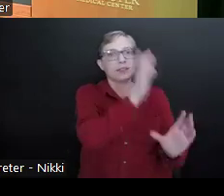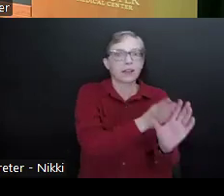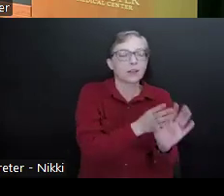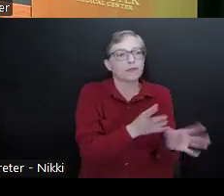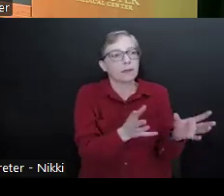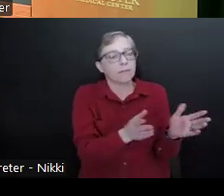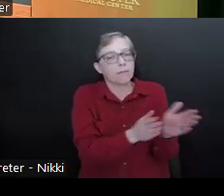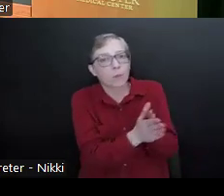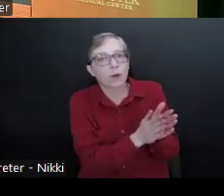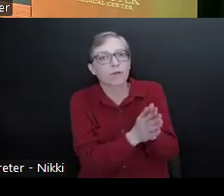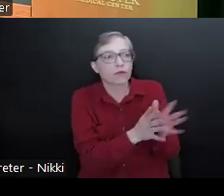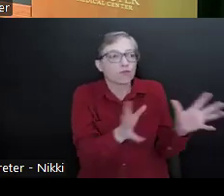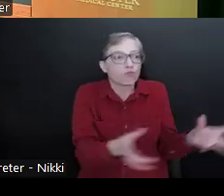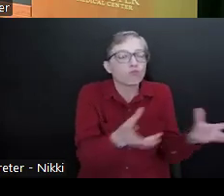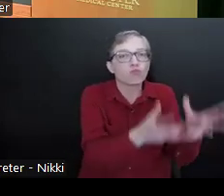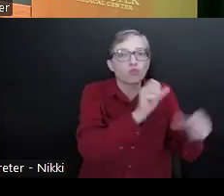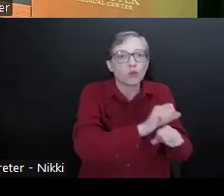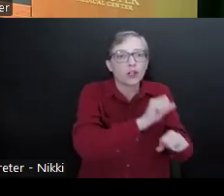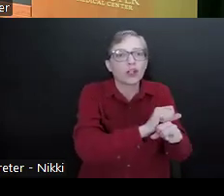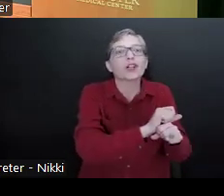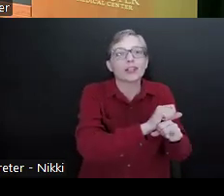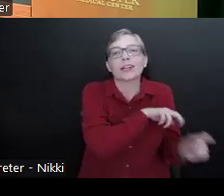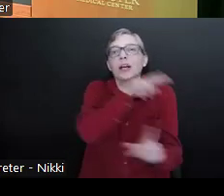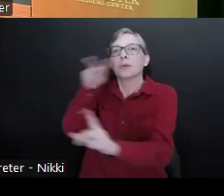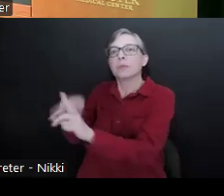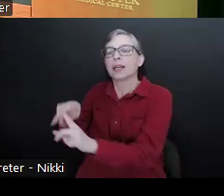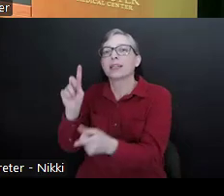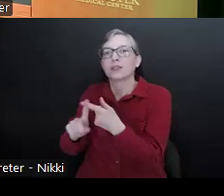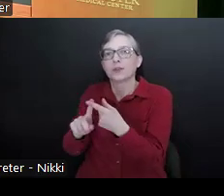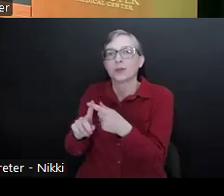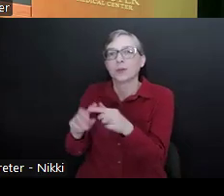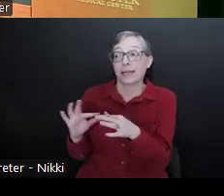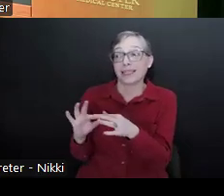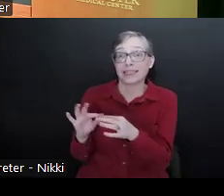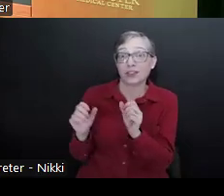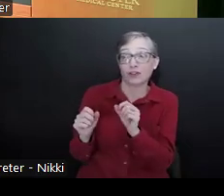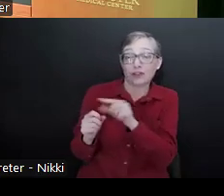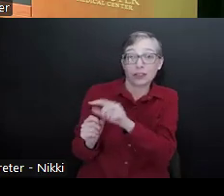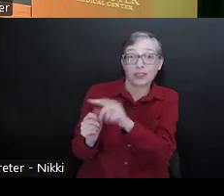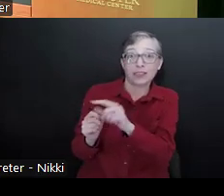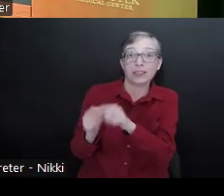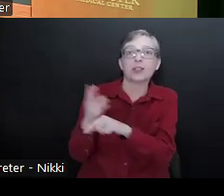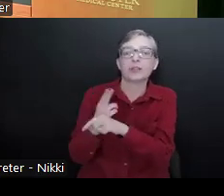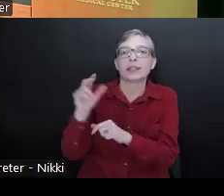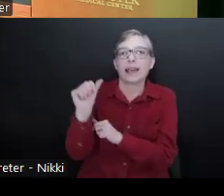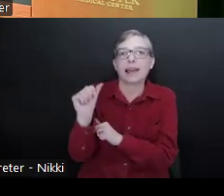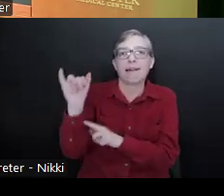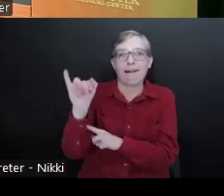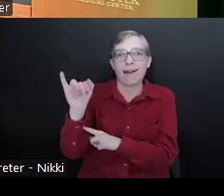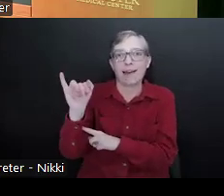it be delivered uh through messaging using an AI uh based uh chatbot so having used this and